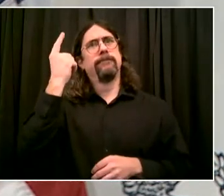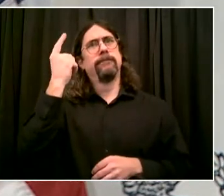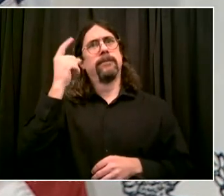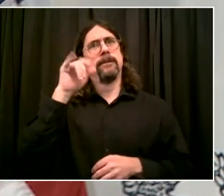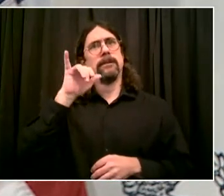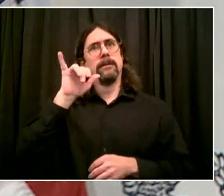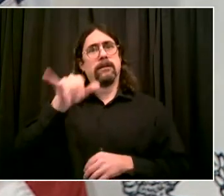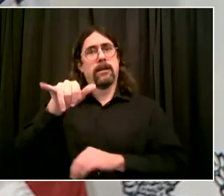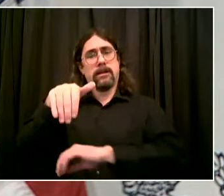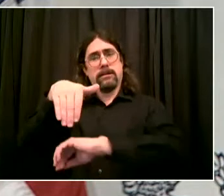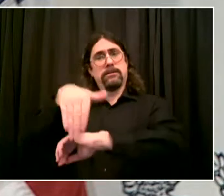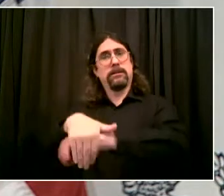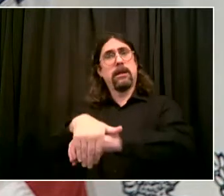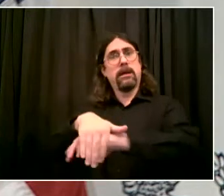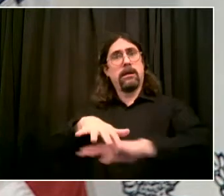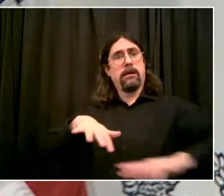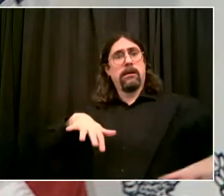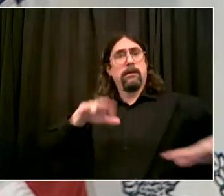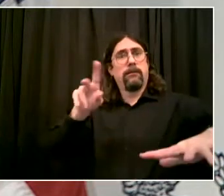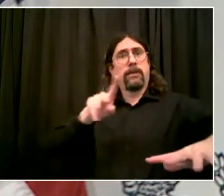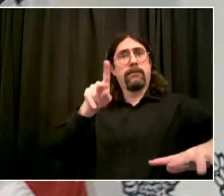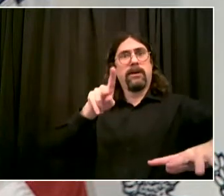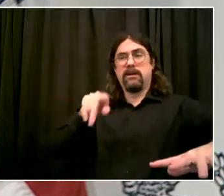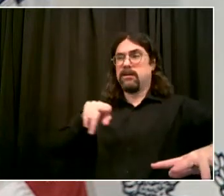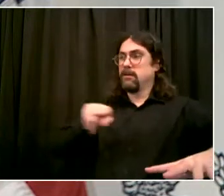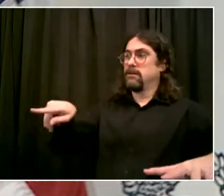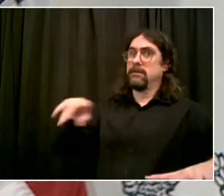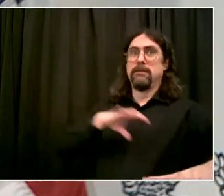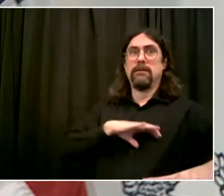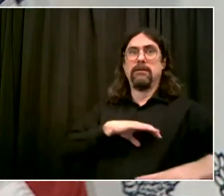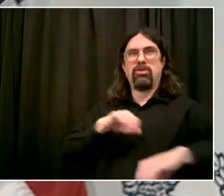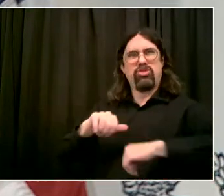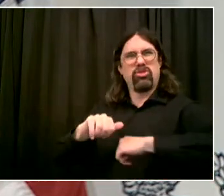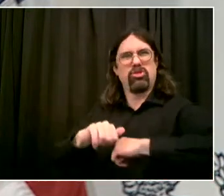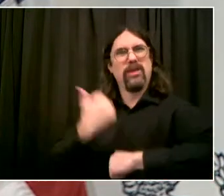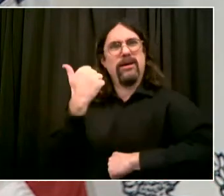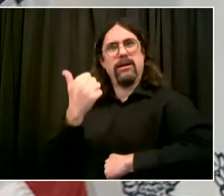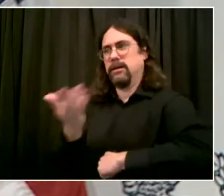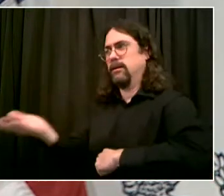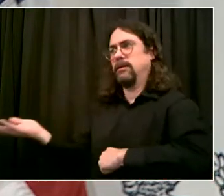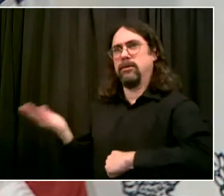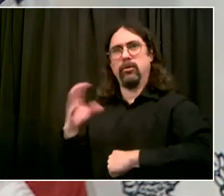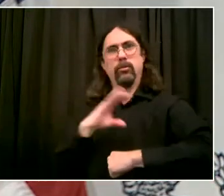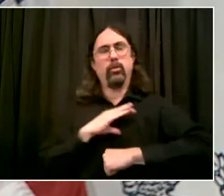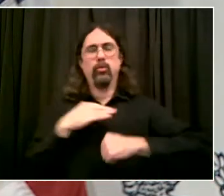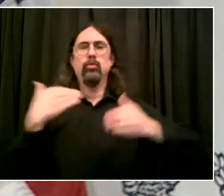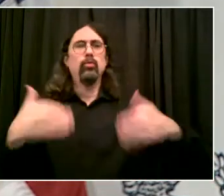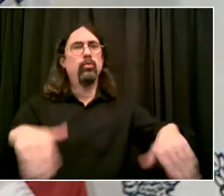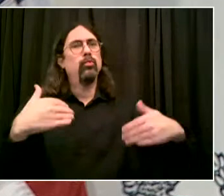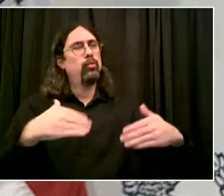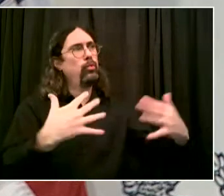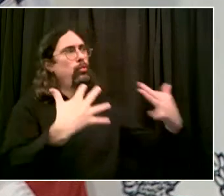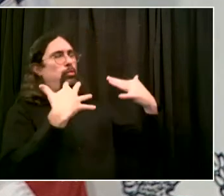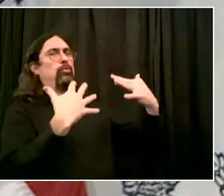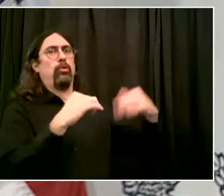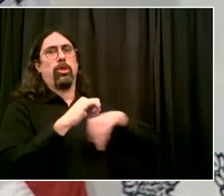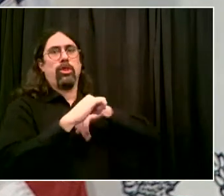DAY AND NIGHT IN THE BRONX AND THE THREAT OF VIOLENCE. THE COMMISSIONER SPOKE ABOUT THAT